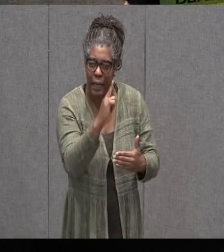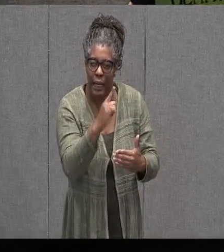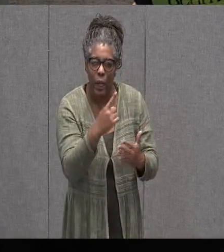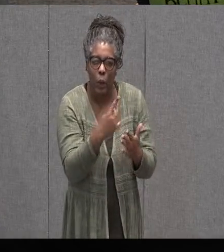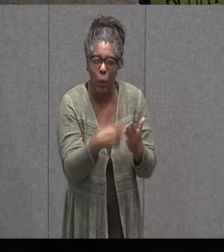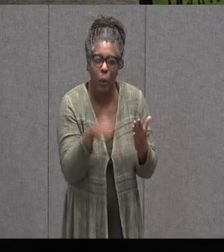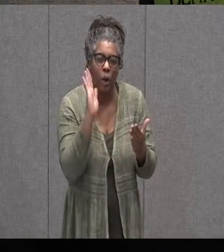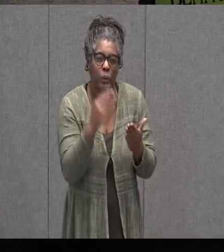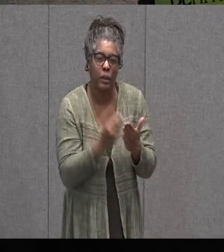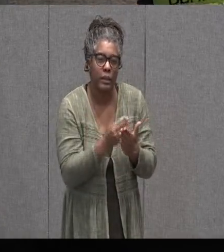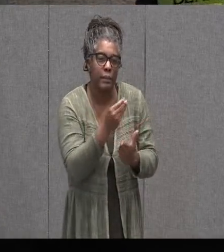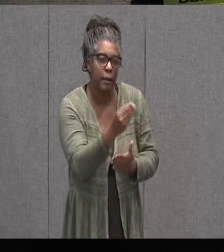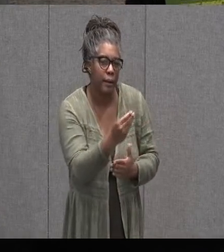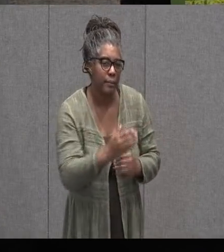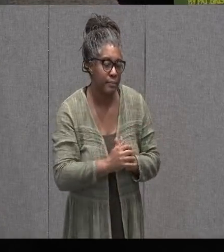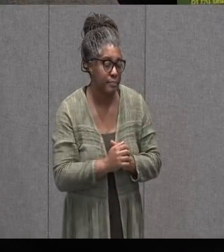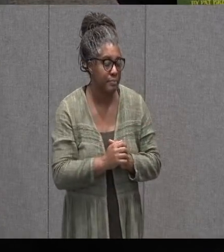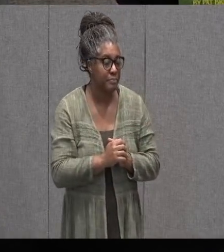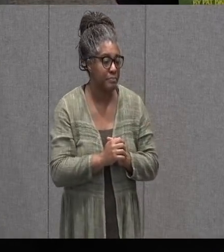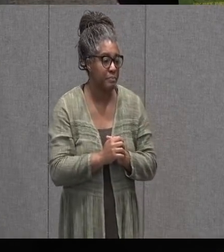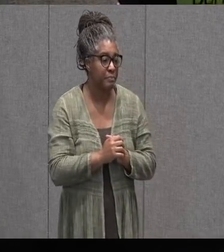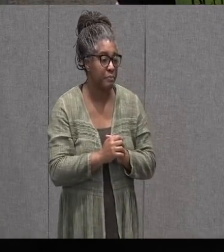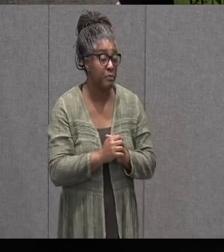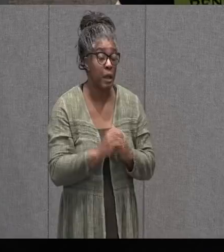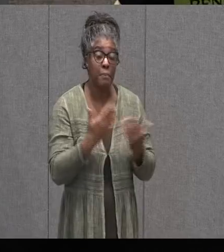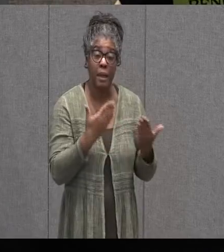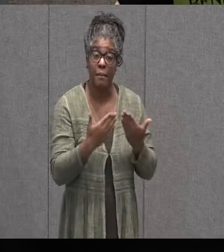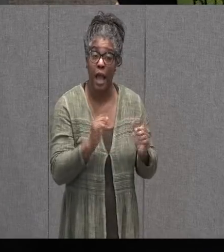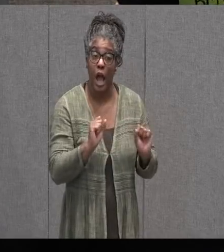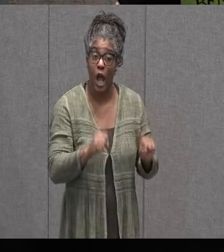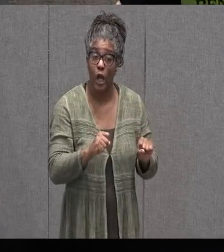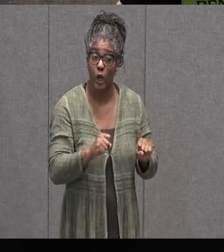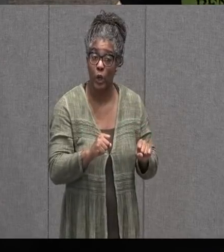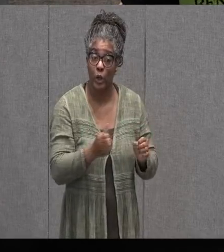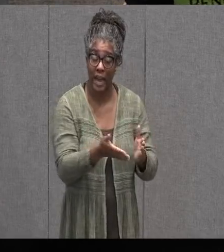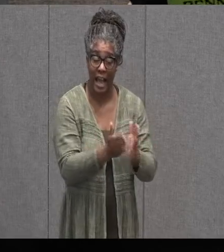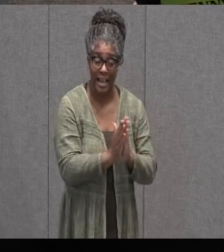Or I could have asked, who will he buy these objects for?